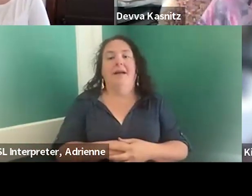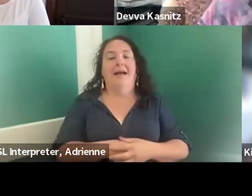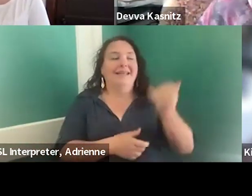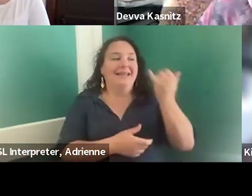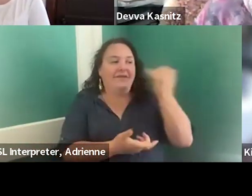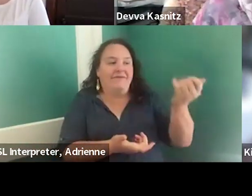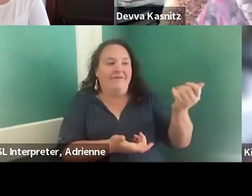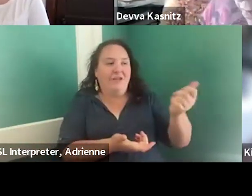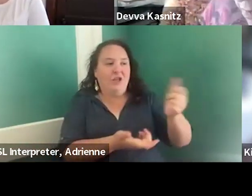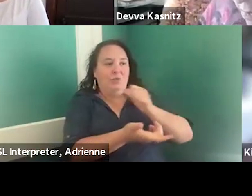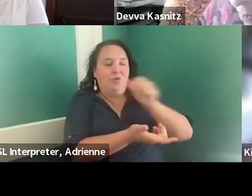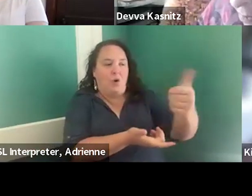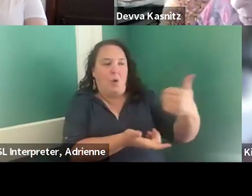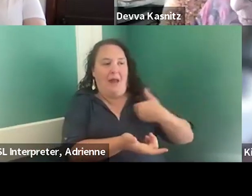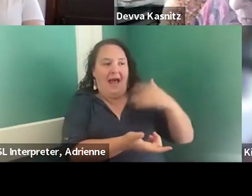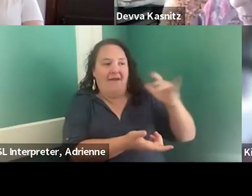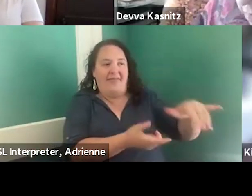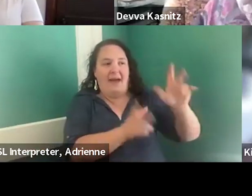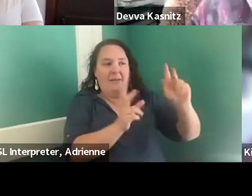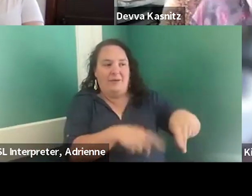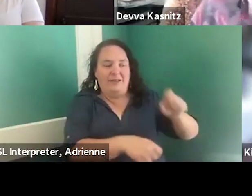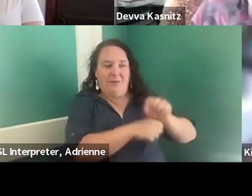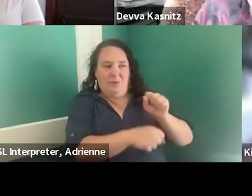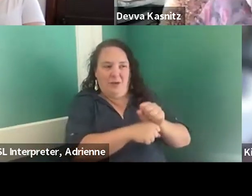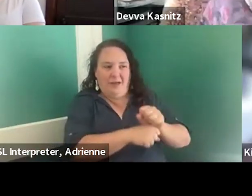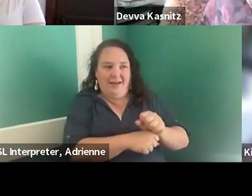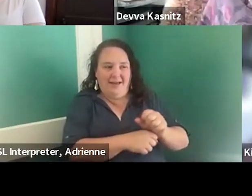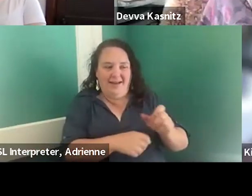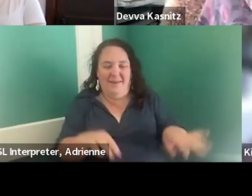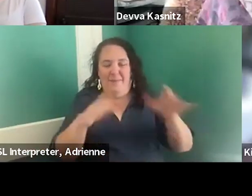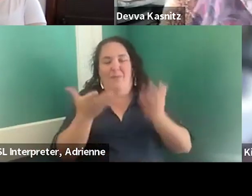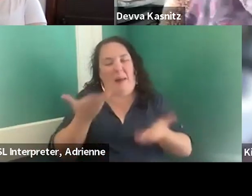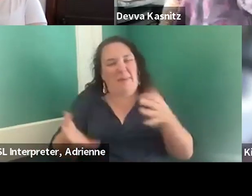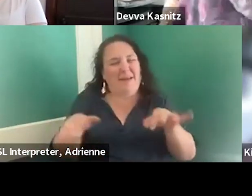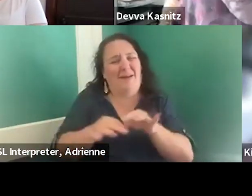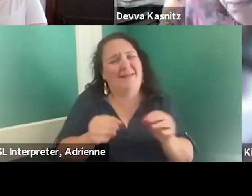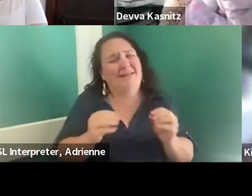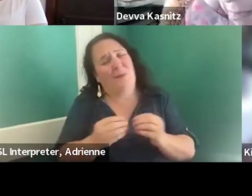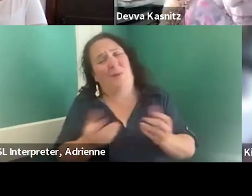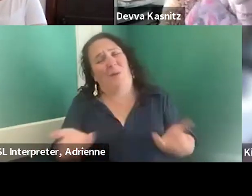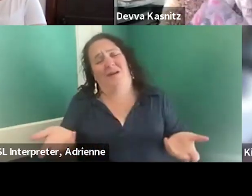although that's harder to quantify in the studies that they have done.